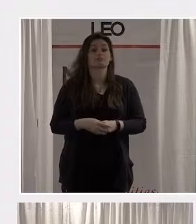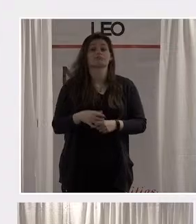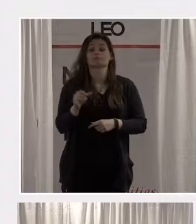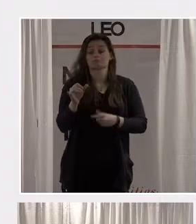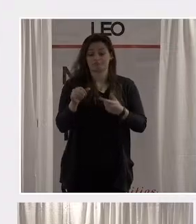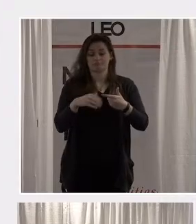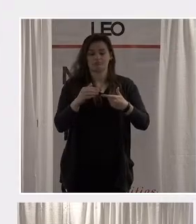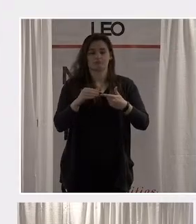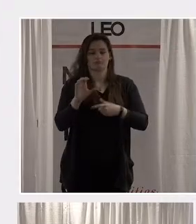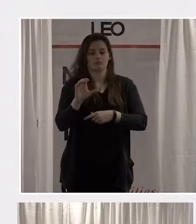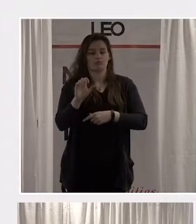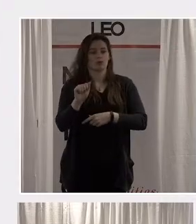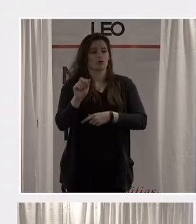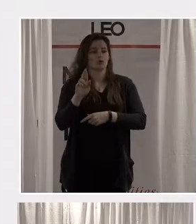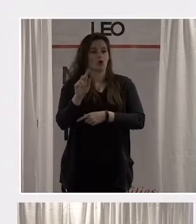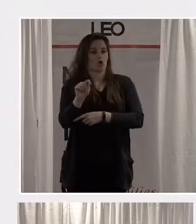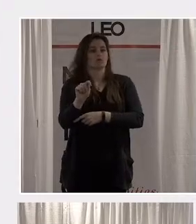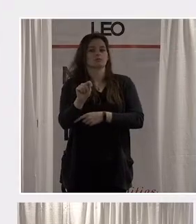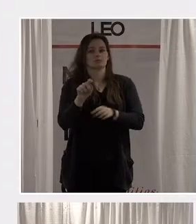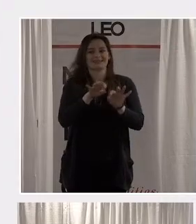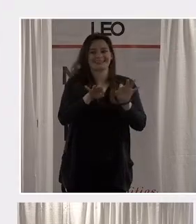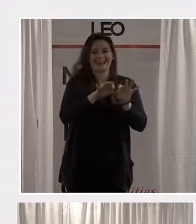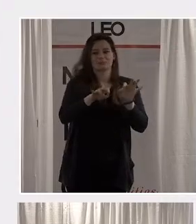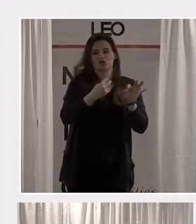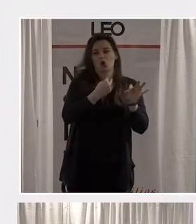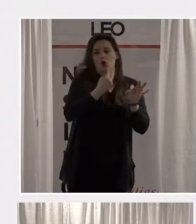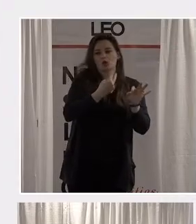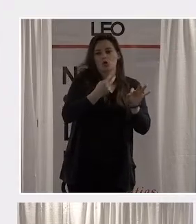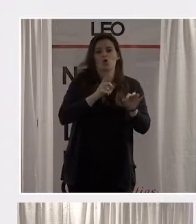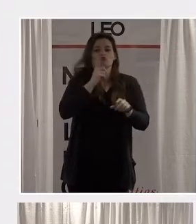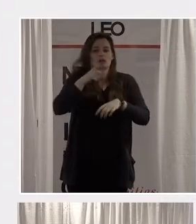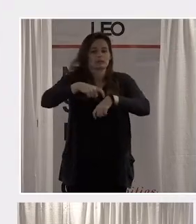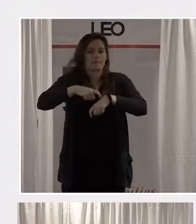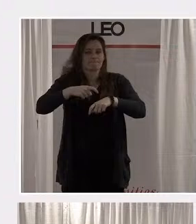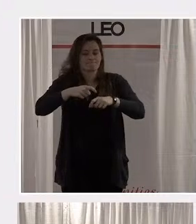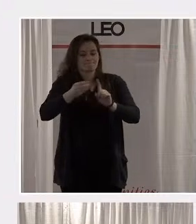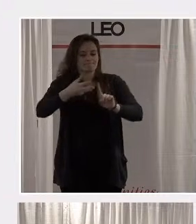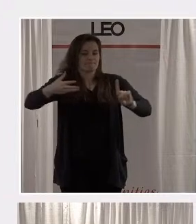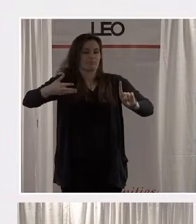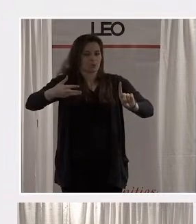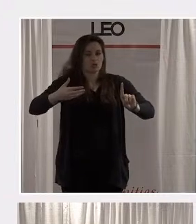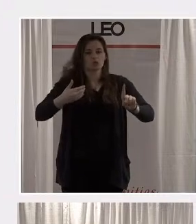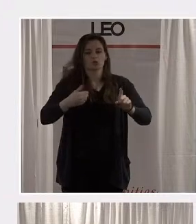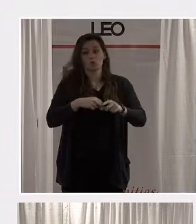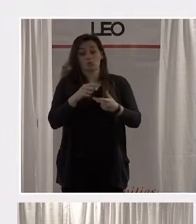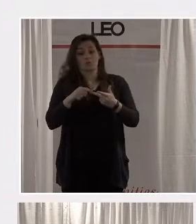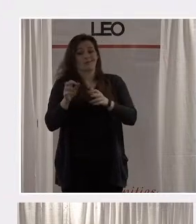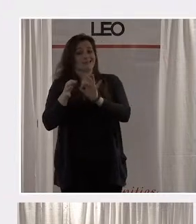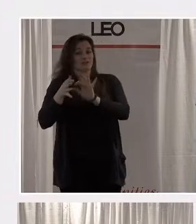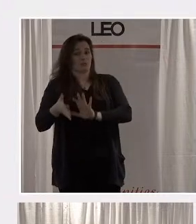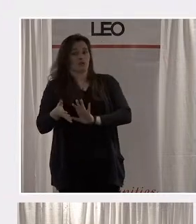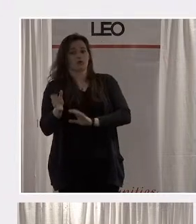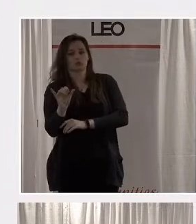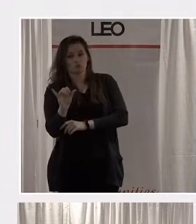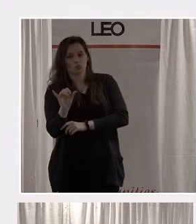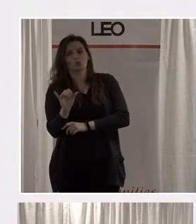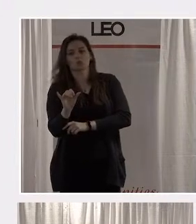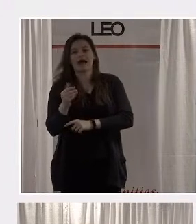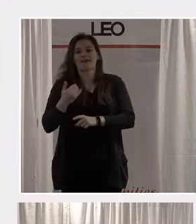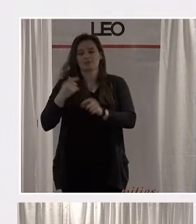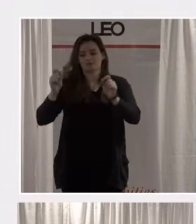THAT'S CAPTIONS AUDIO IN REAL TIME AND ASL IS ON SCREEN AS WELL AS IN PERSON.